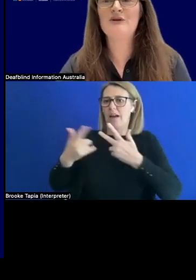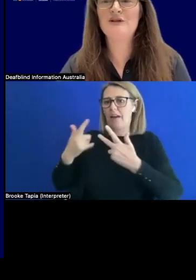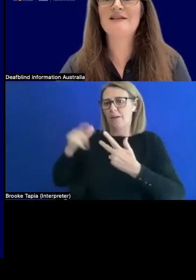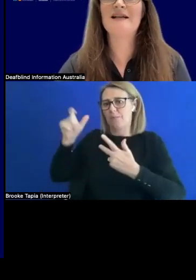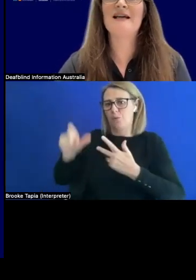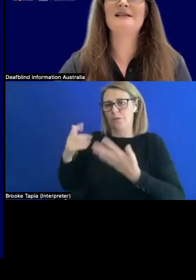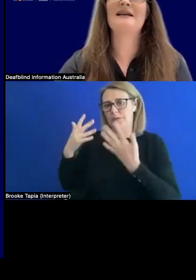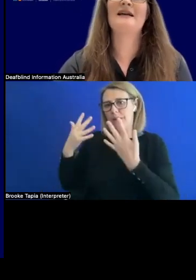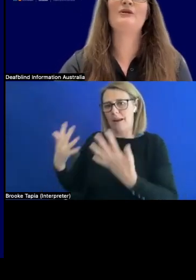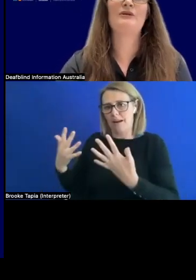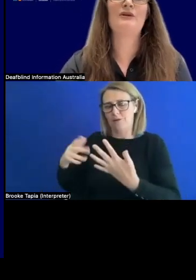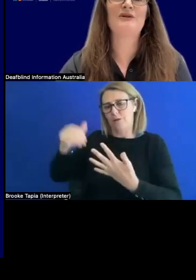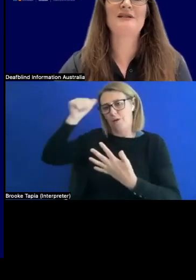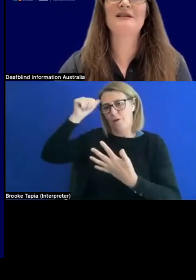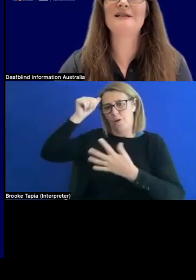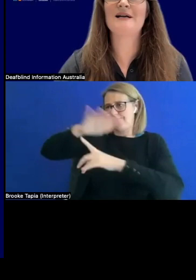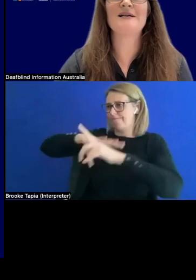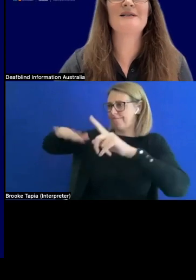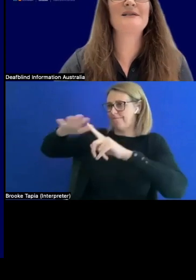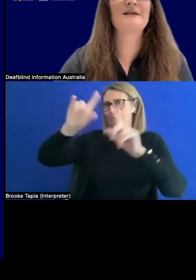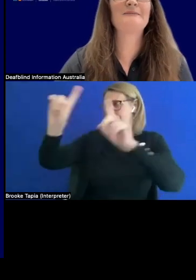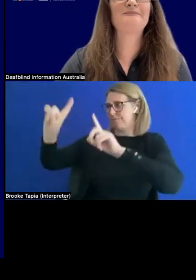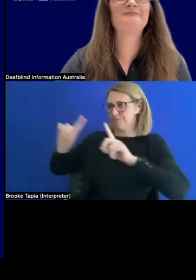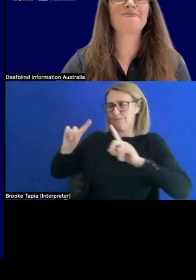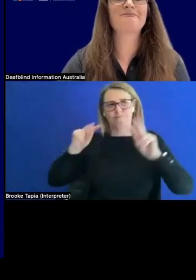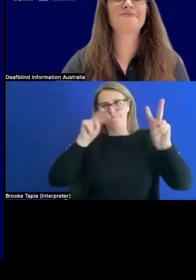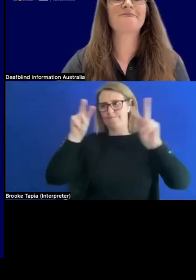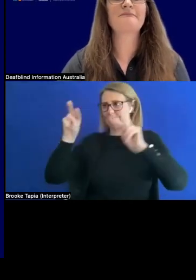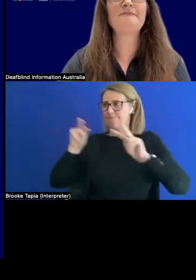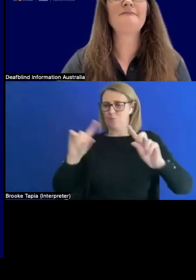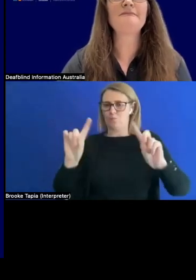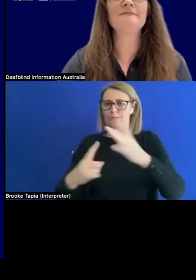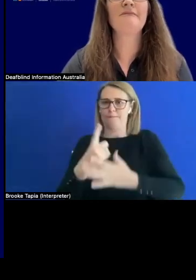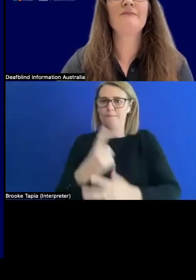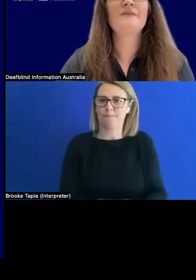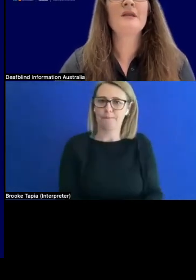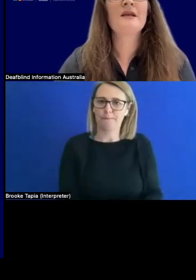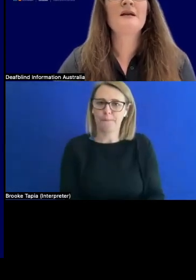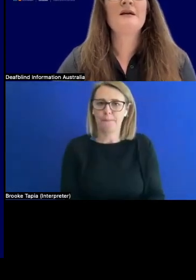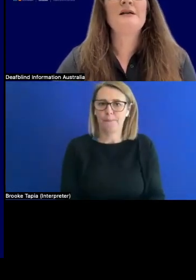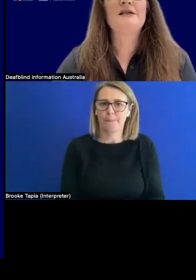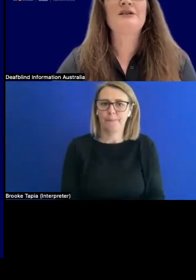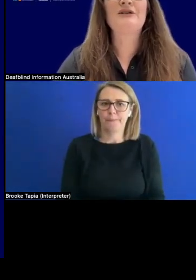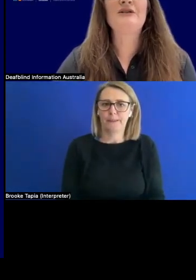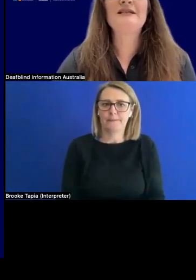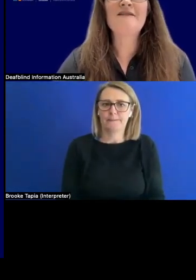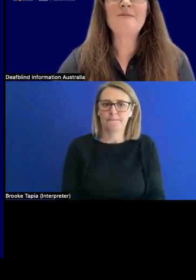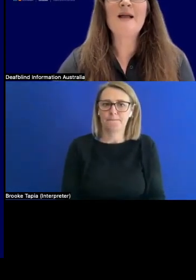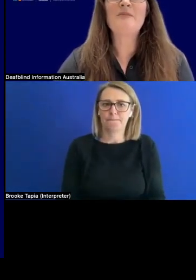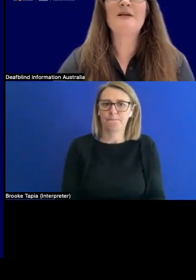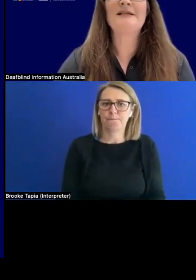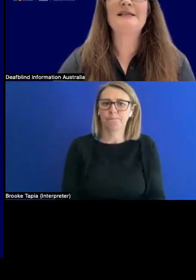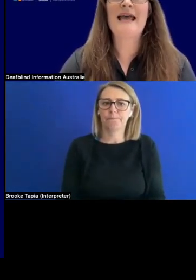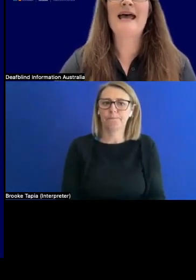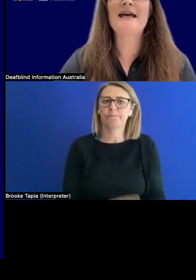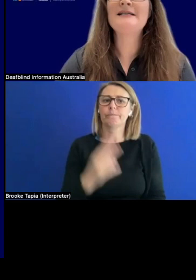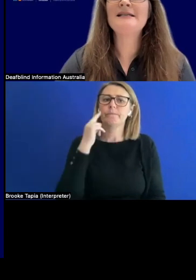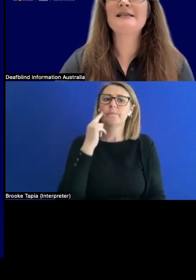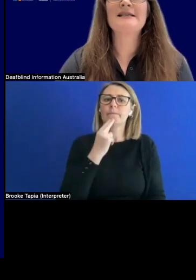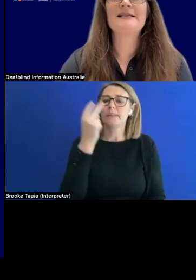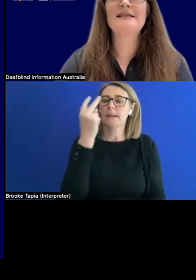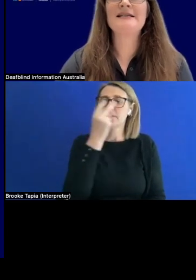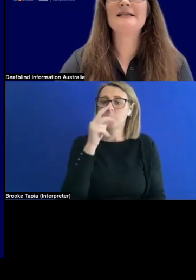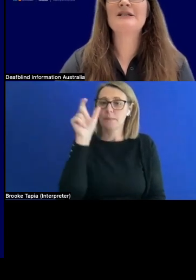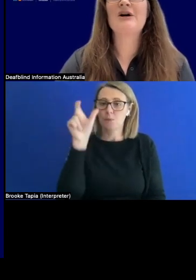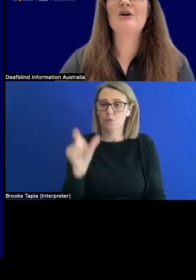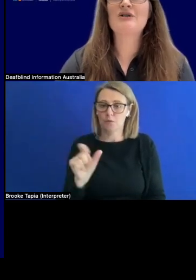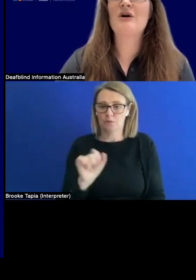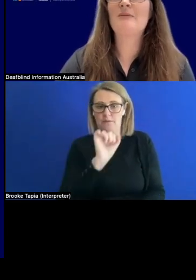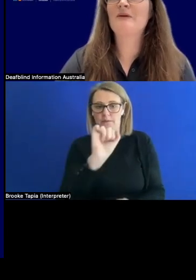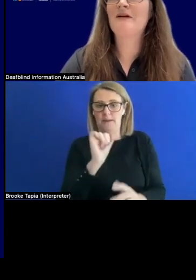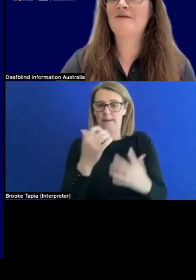knows the landscape, who knows the task. The deafblind person’s hands sit on top of